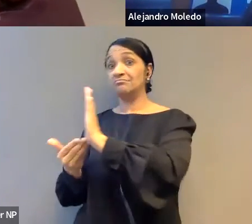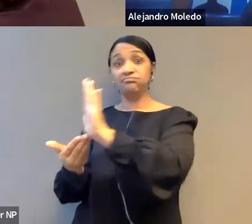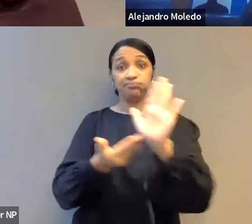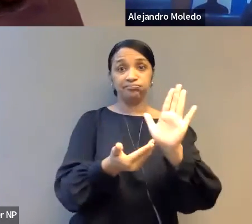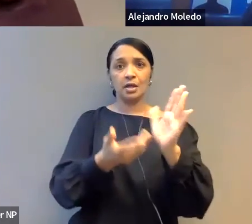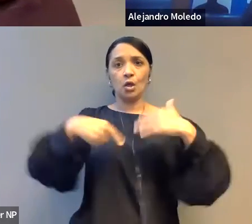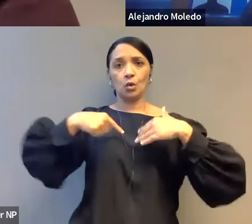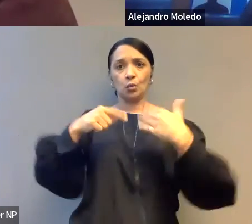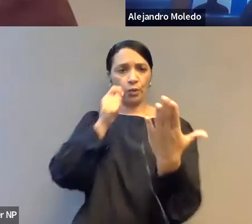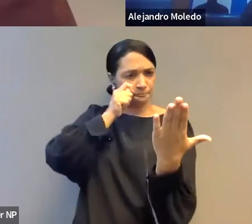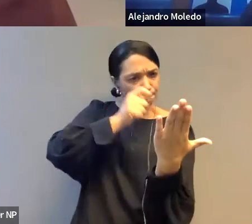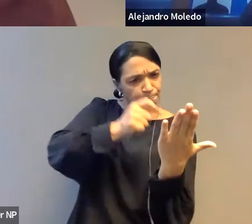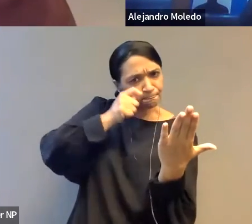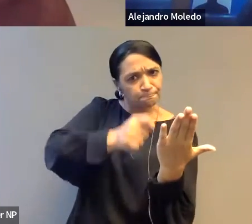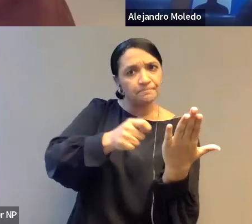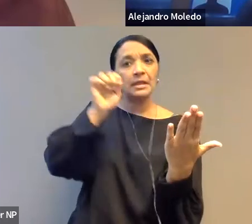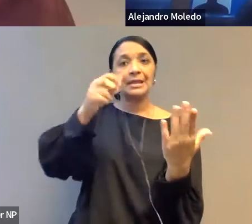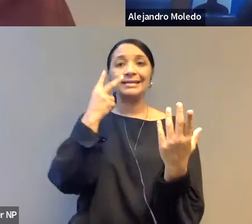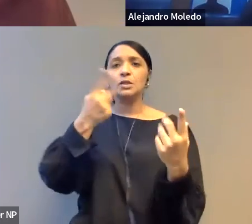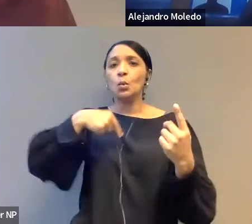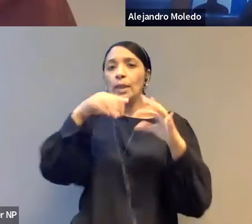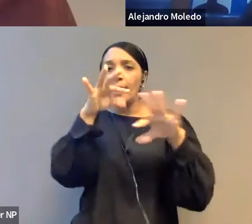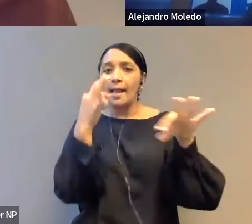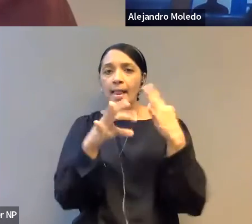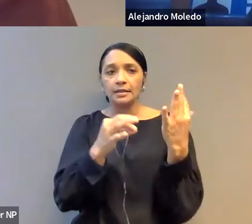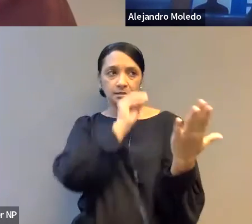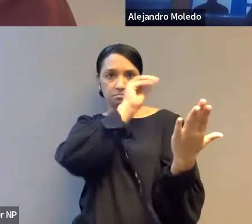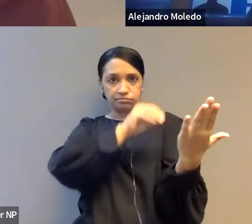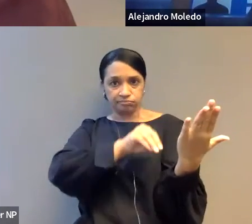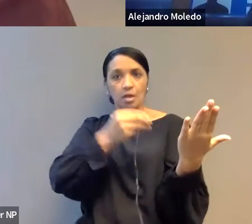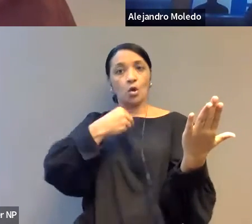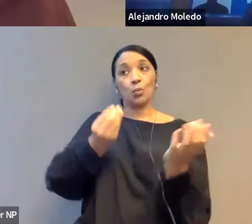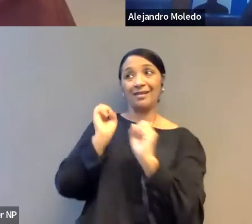You can check our first analysis and we gave feedback to the Commission,